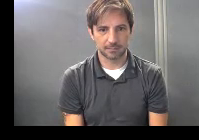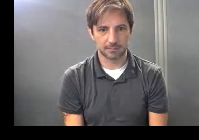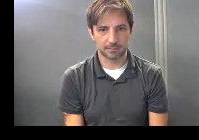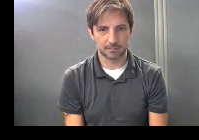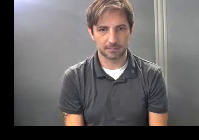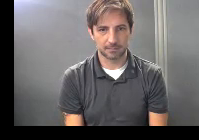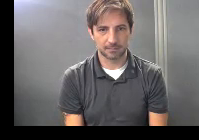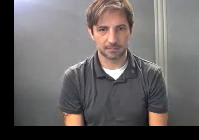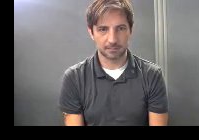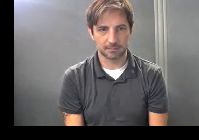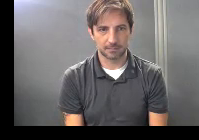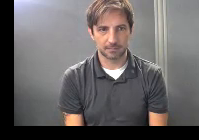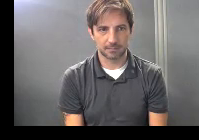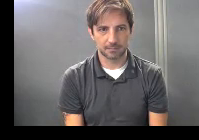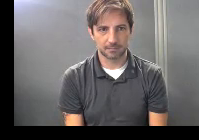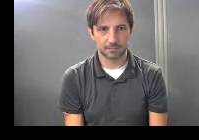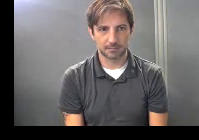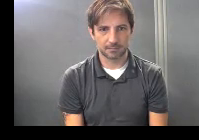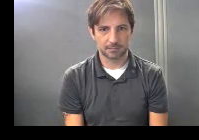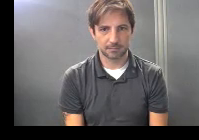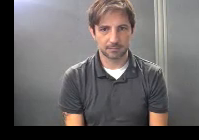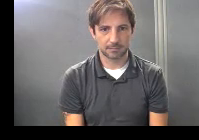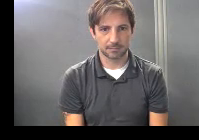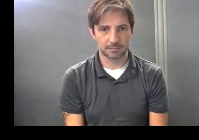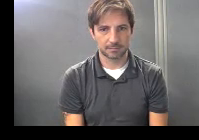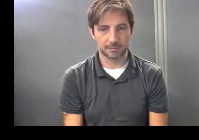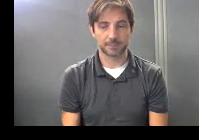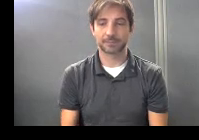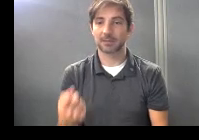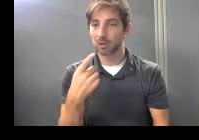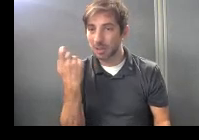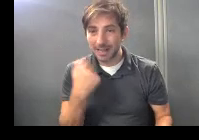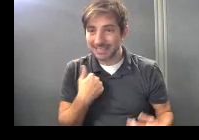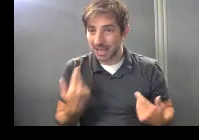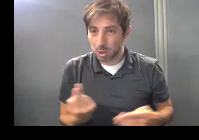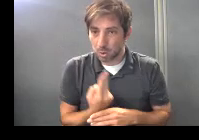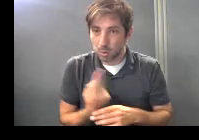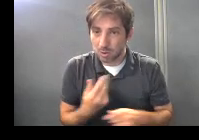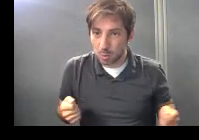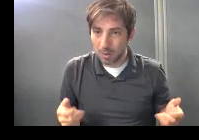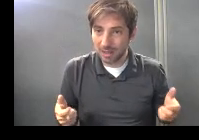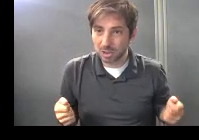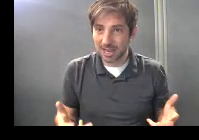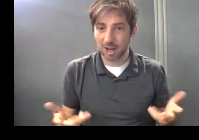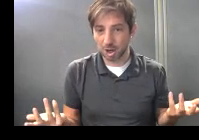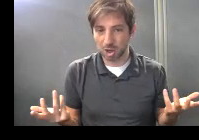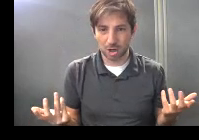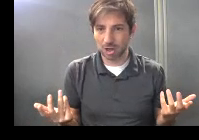AND JUST BECAUSE I USE A WHEELCHAIR -- DOESN'T MEAN I CAN'T SWEEP YOU OFF YOUR FEET.